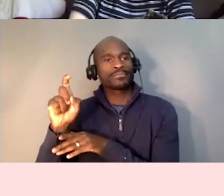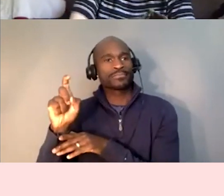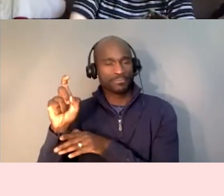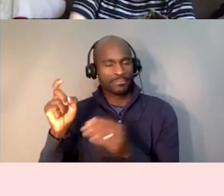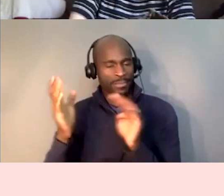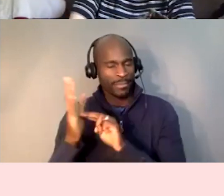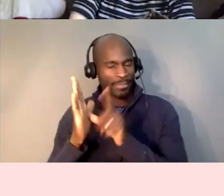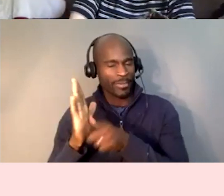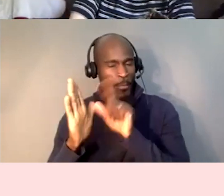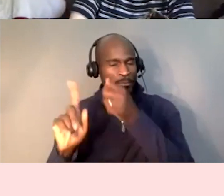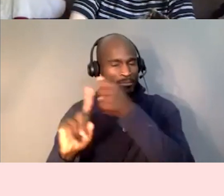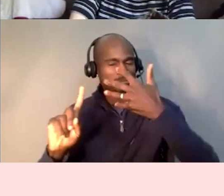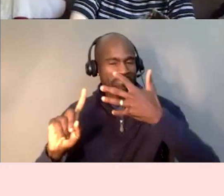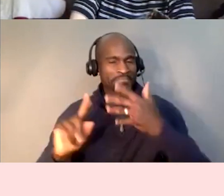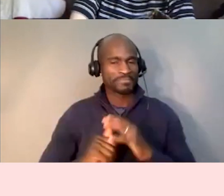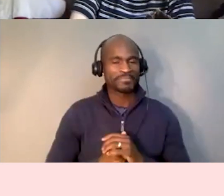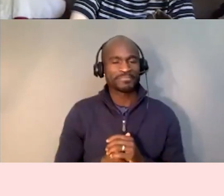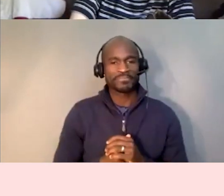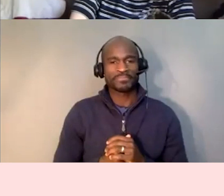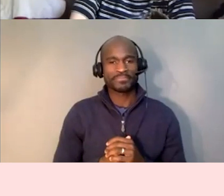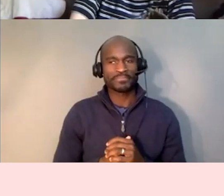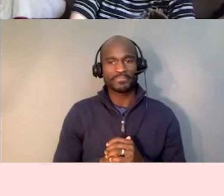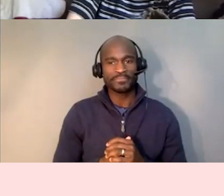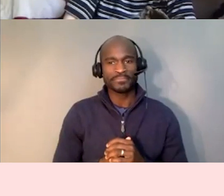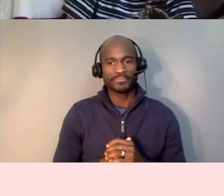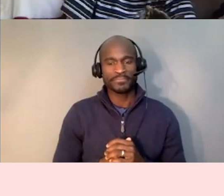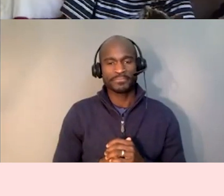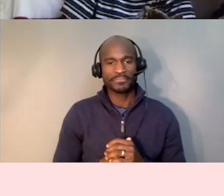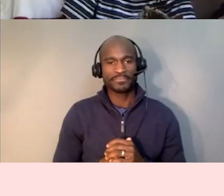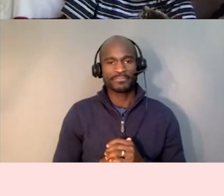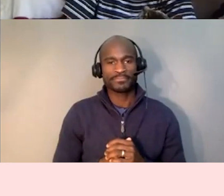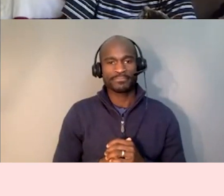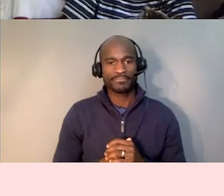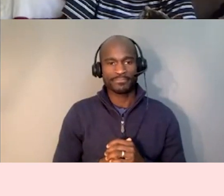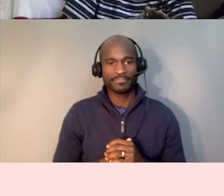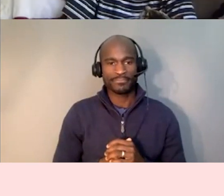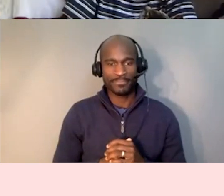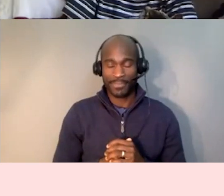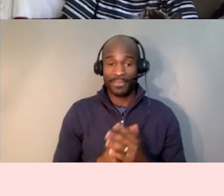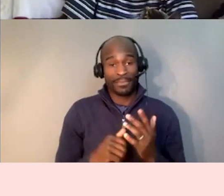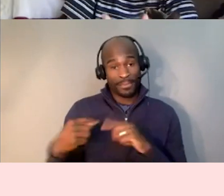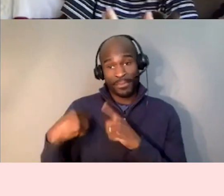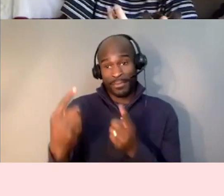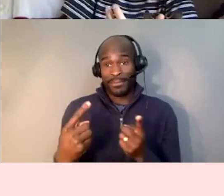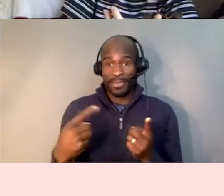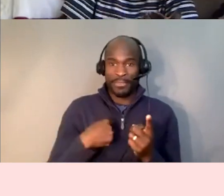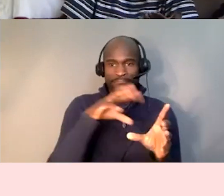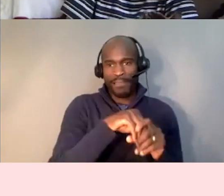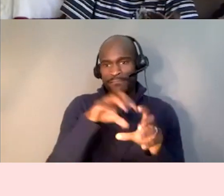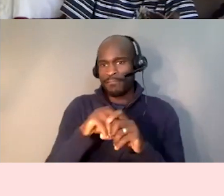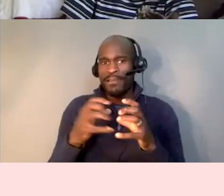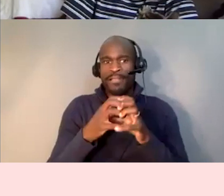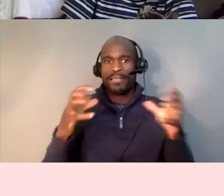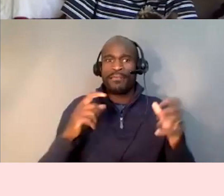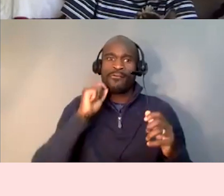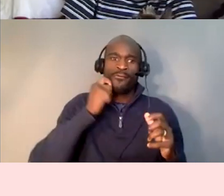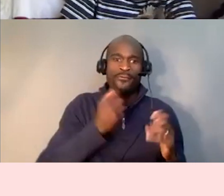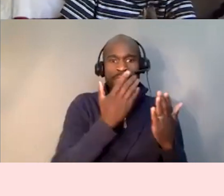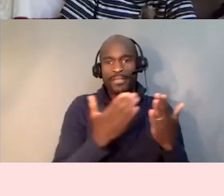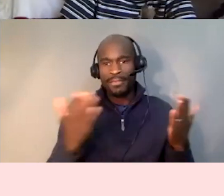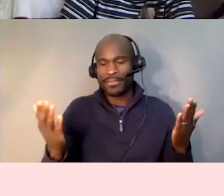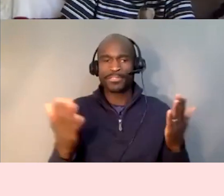I've gotten to do a lot of cool things and talk about UX and talk about access in front